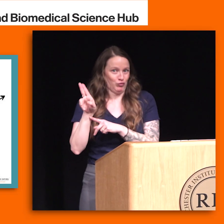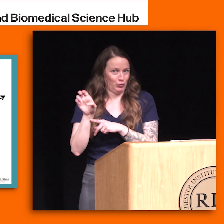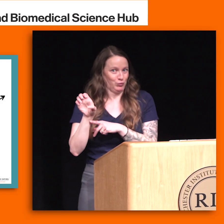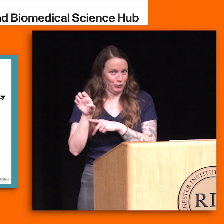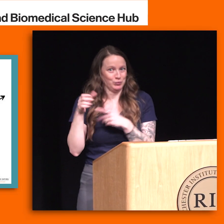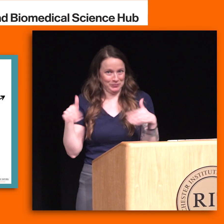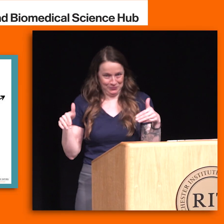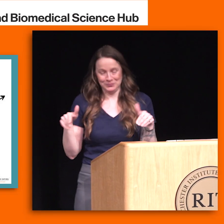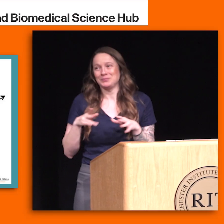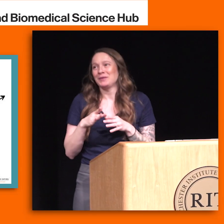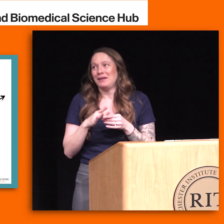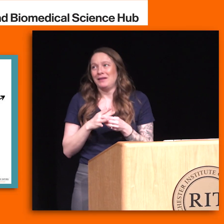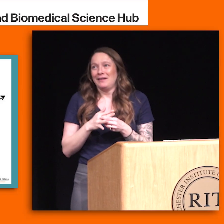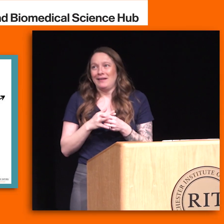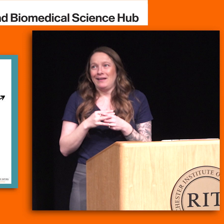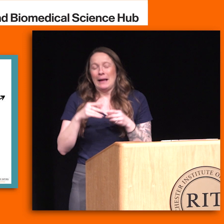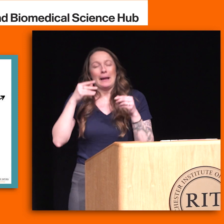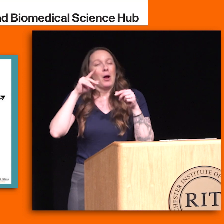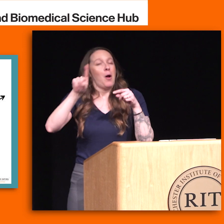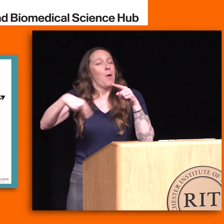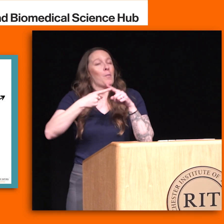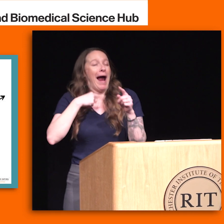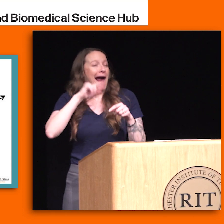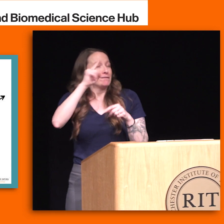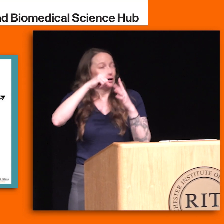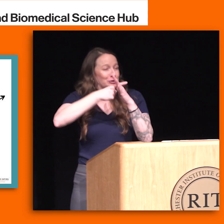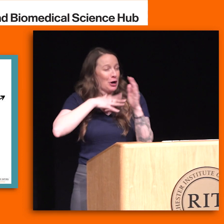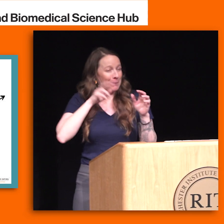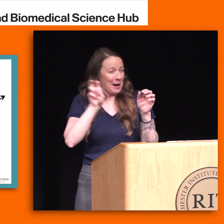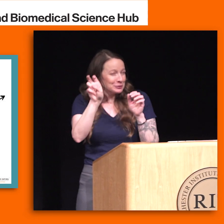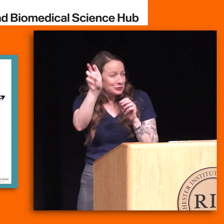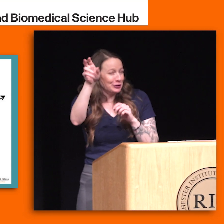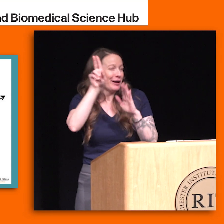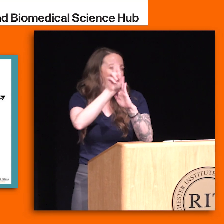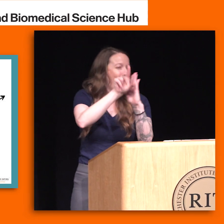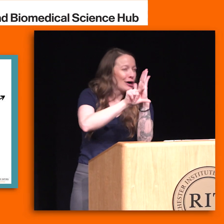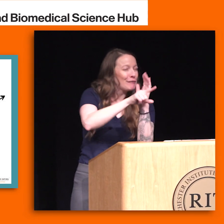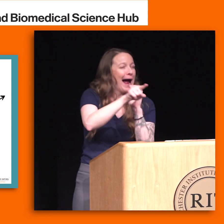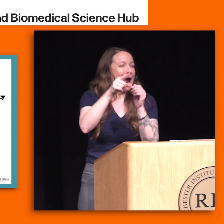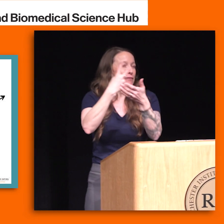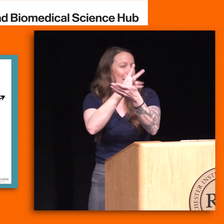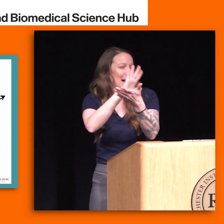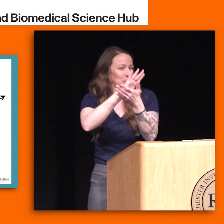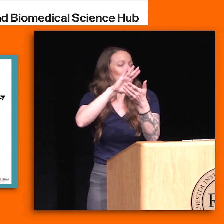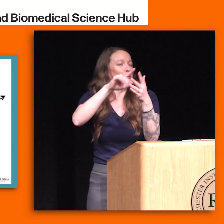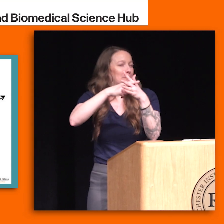This is very true. I cannot explain how true it is. I started my journey in undergrad,